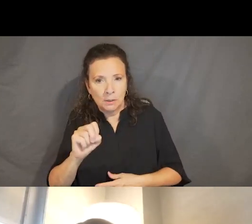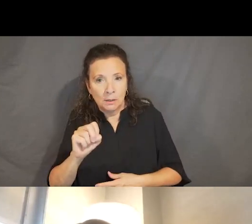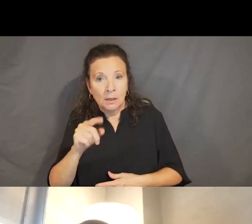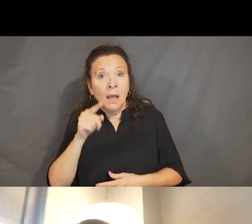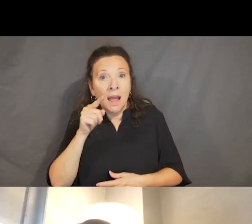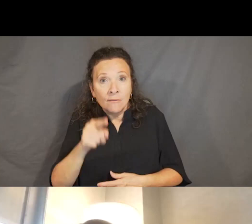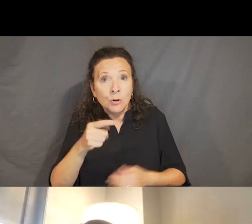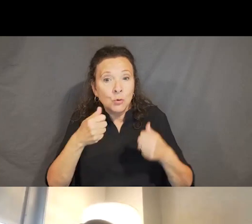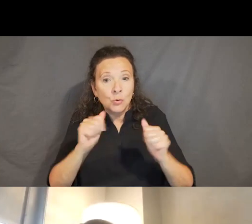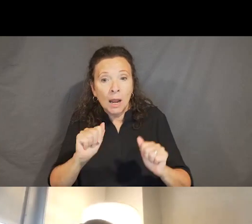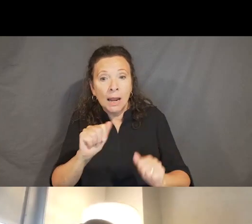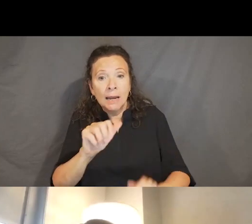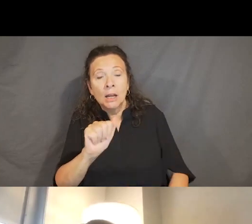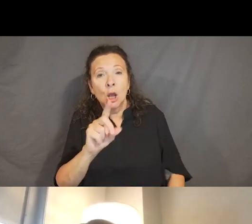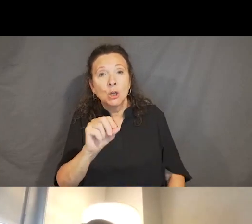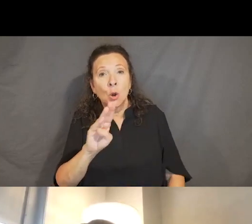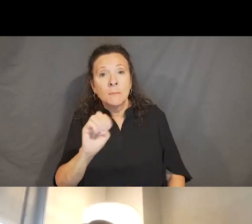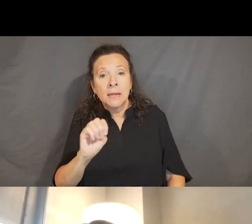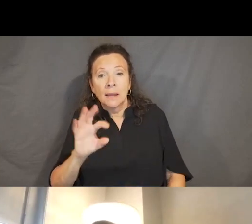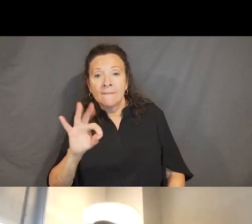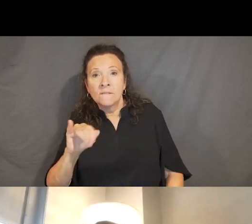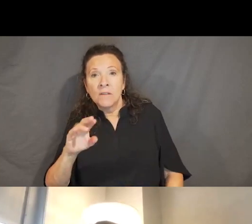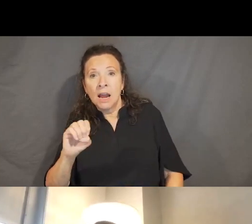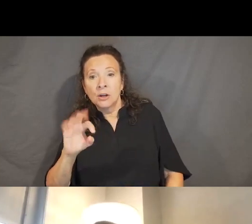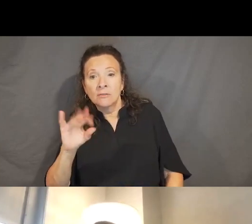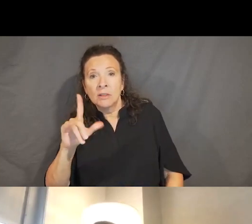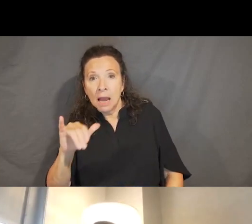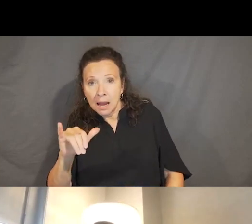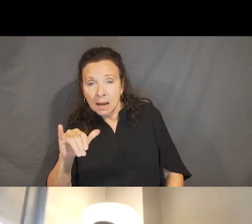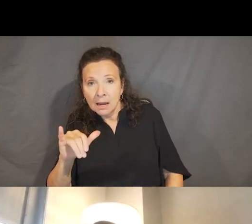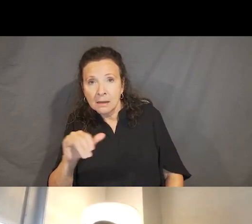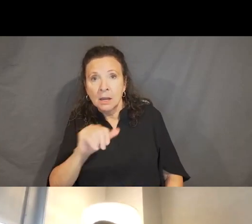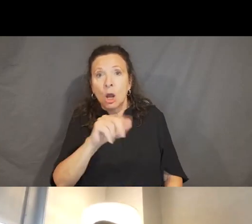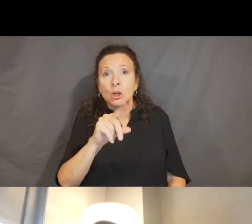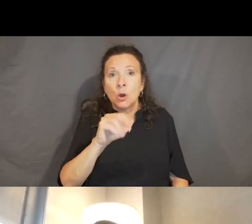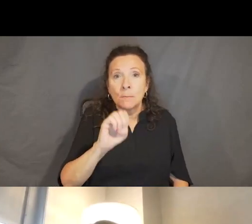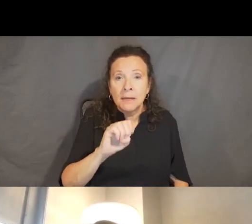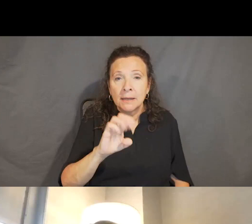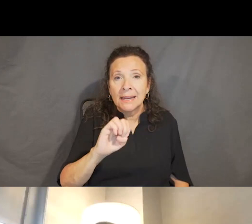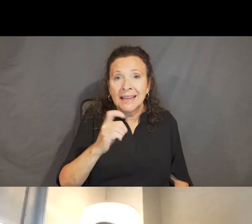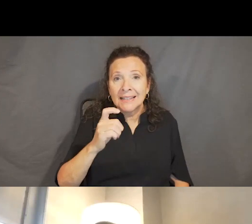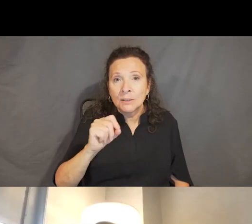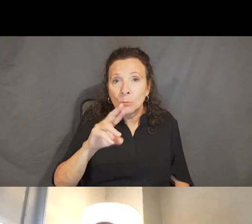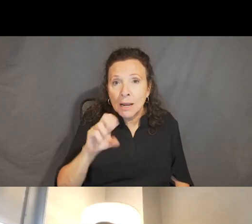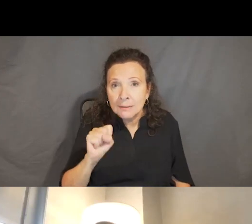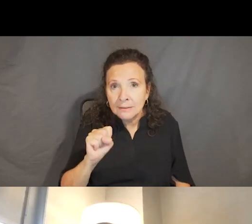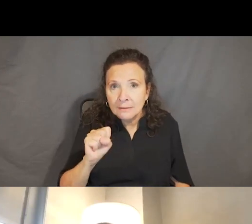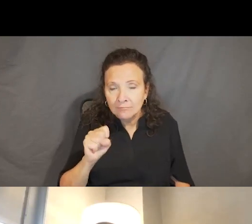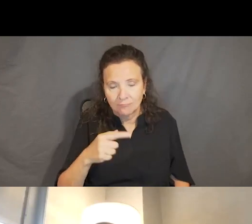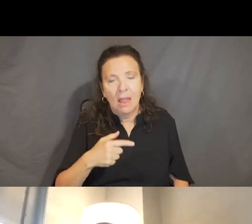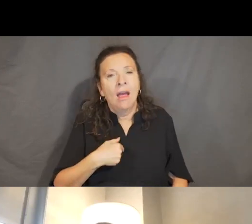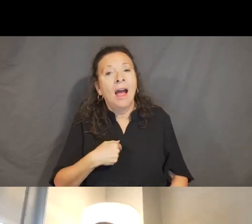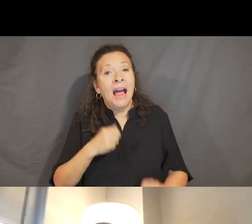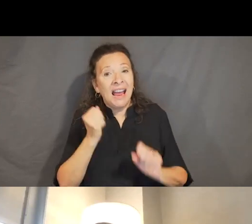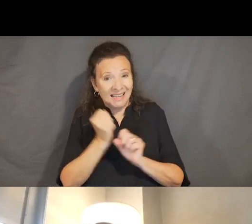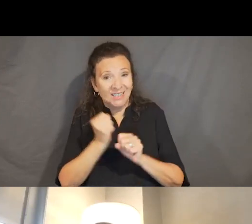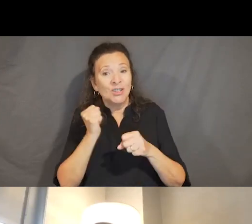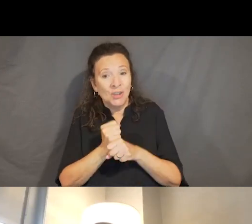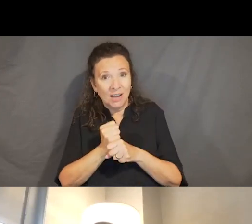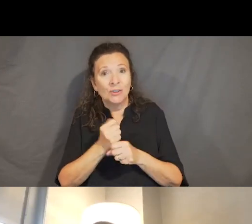Adobe Firefly and Adobe express? I generated some of the images for this presentation by